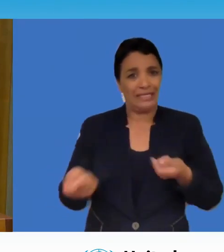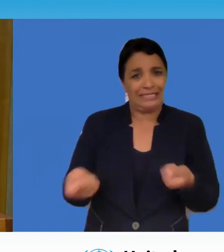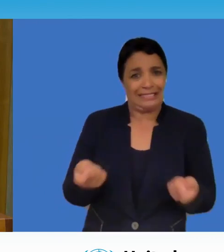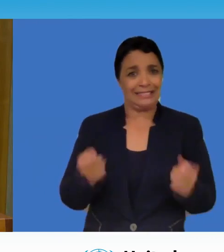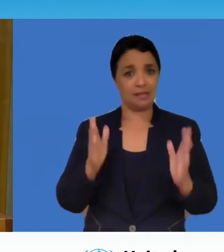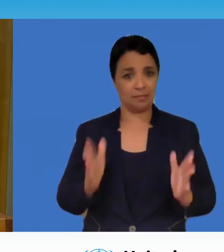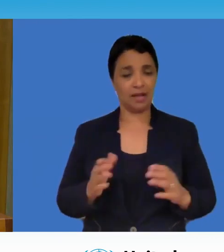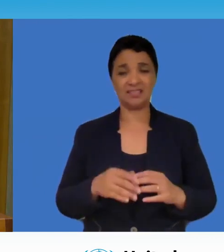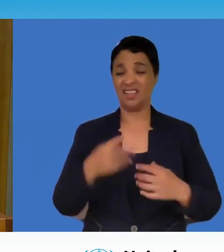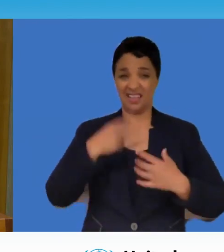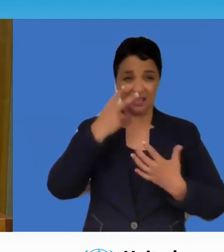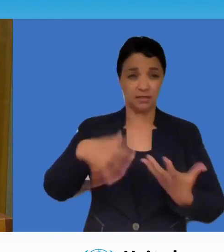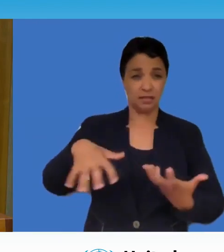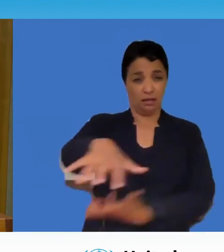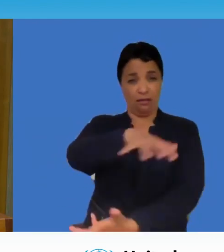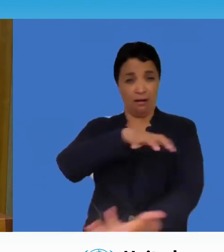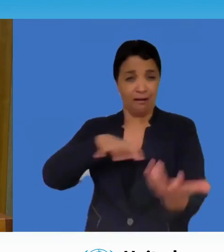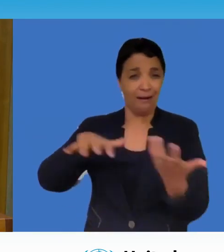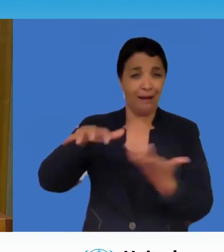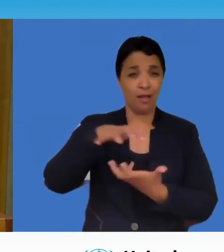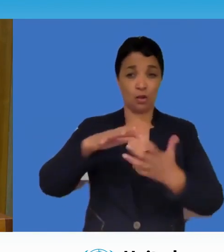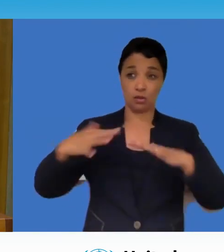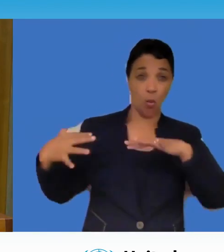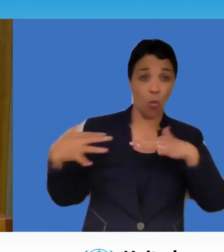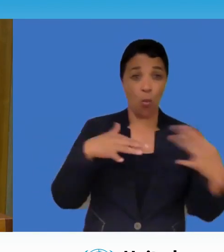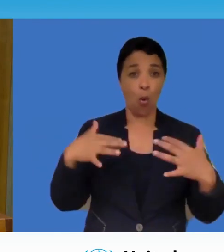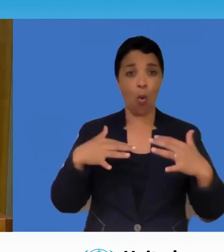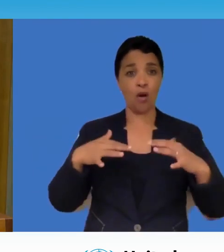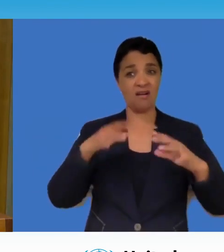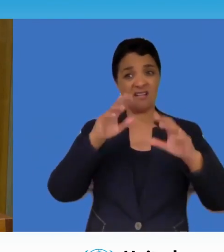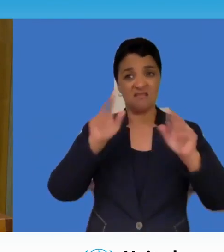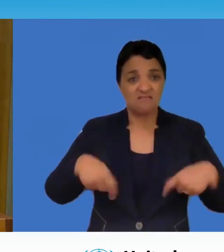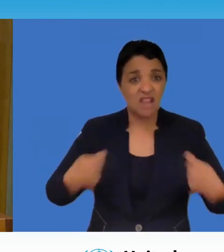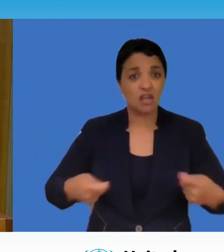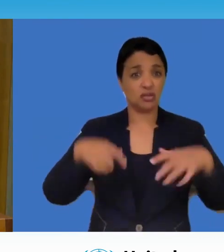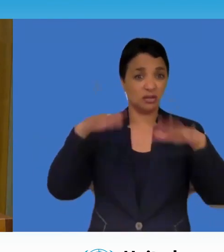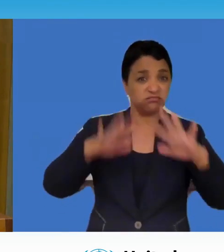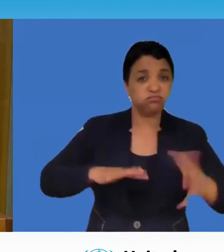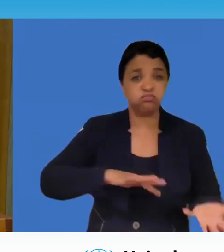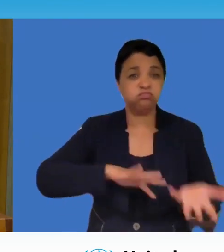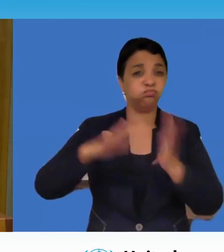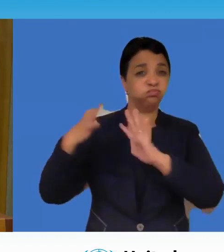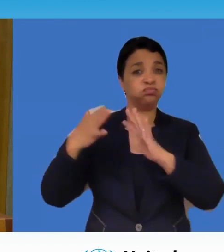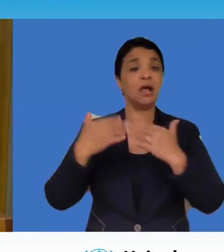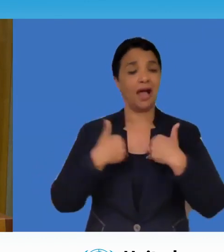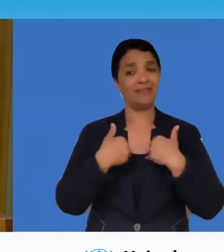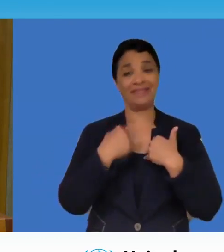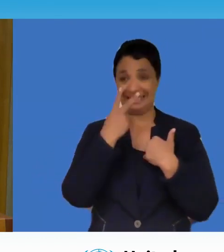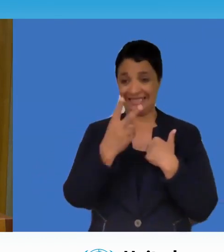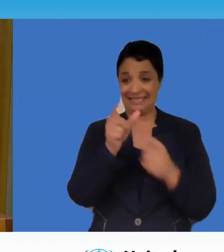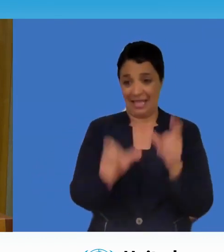people amidst this chaos amidst every war amidst every natural disaster people of course with um